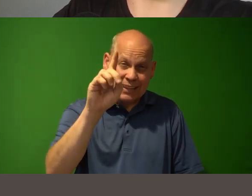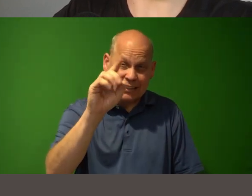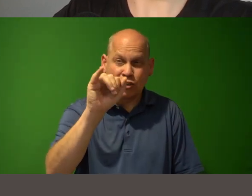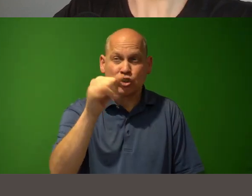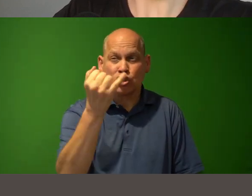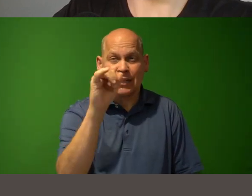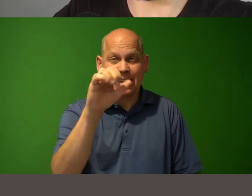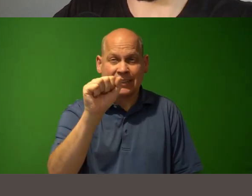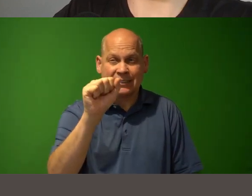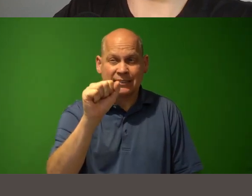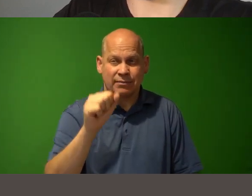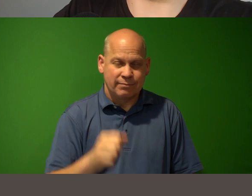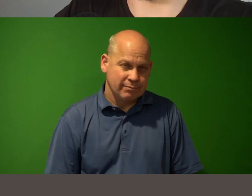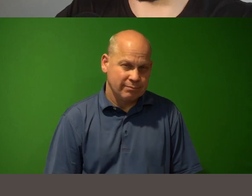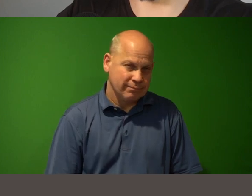Happy spinning mermaid.